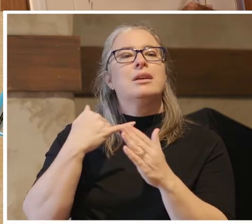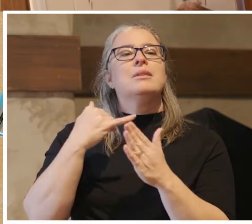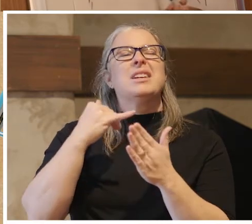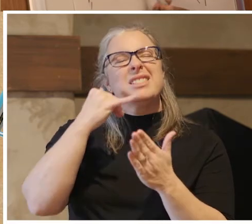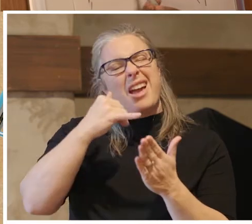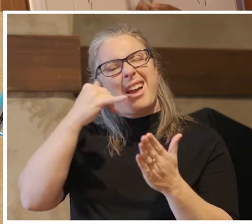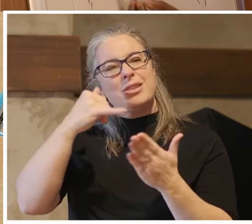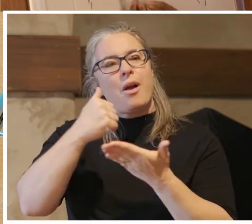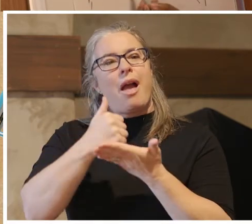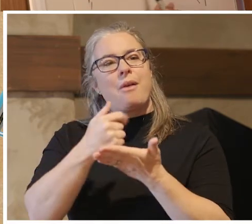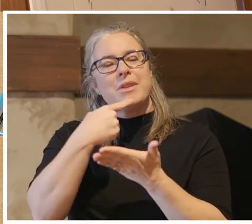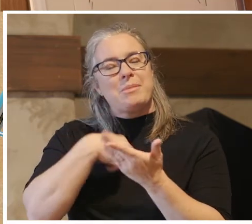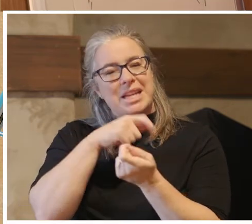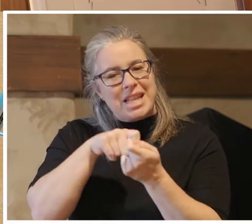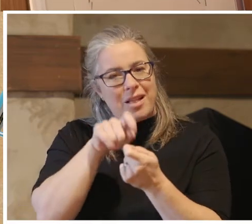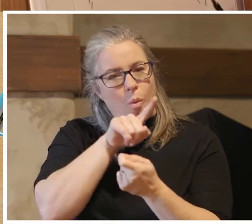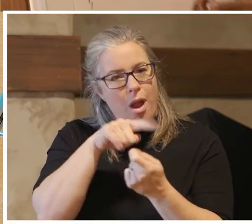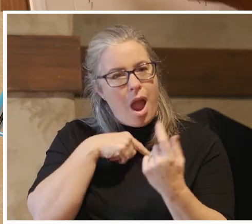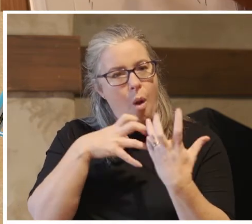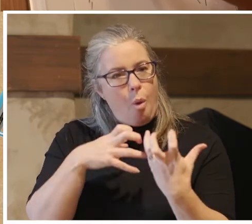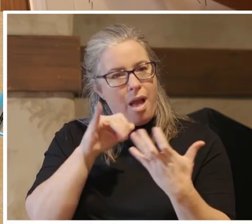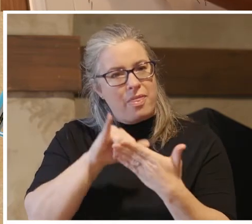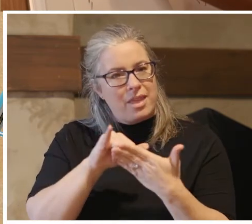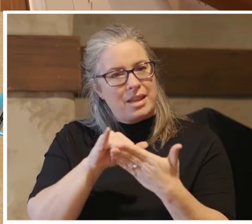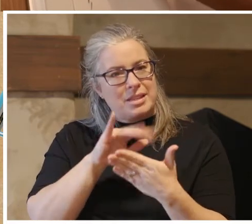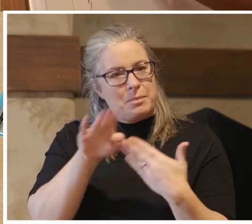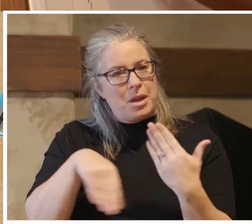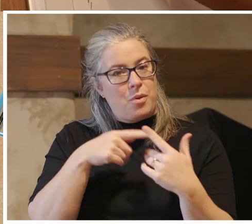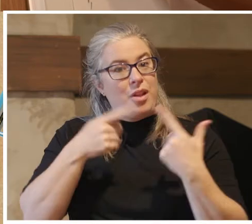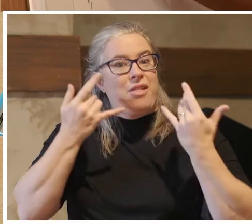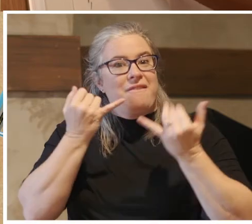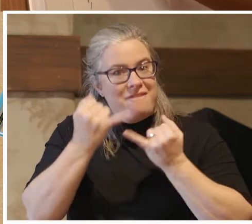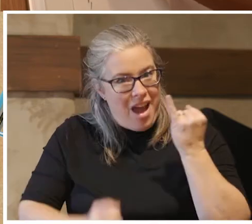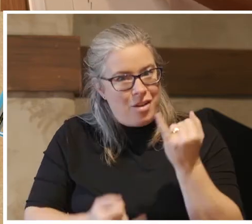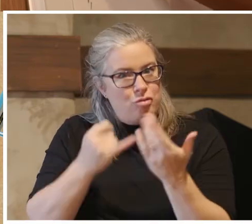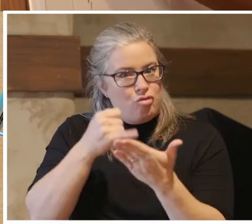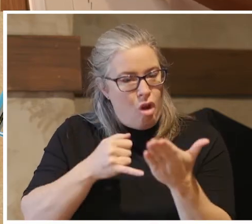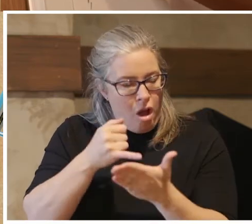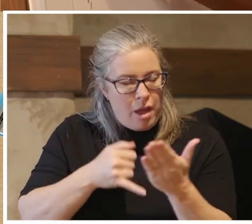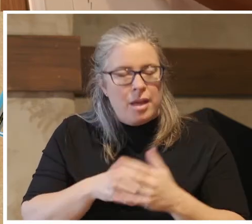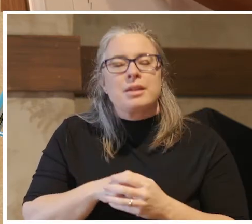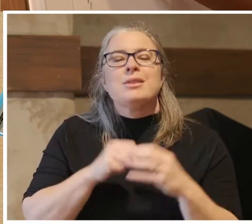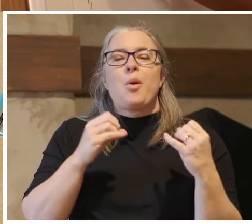my sketching lines that are gonna help tell me exactly where I want things to be when I do the final drawing.